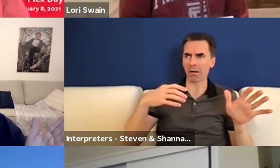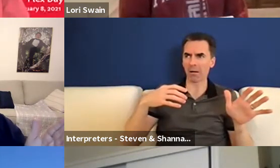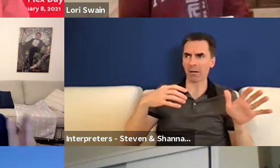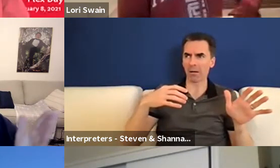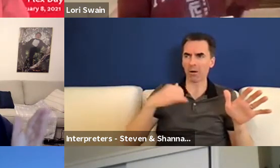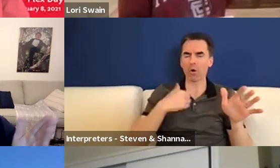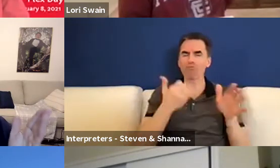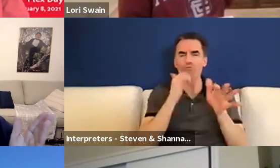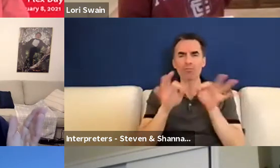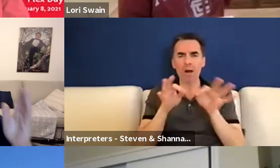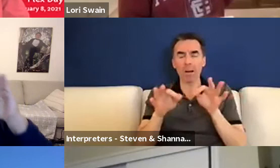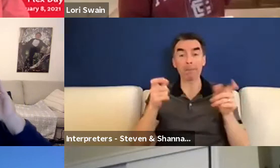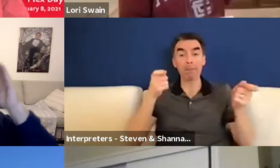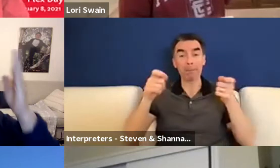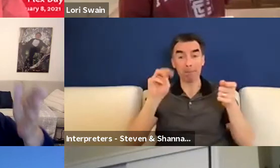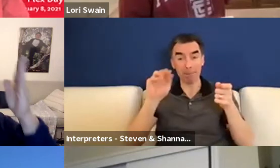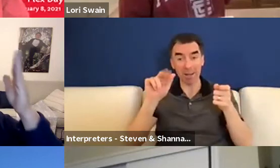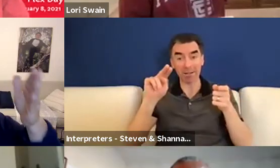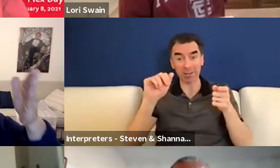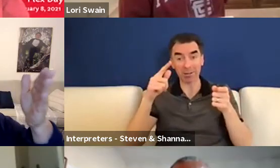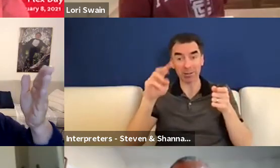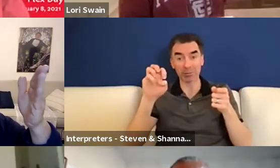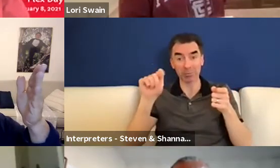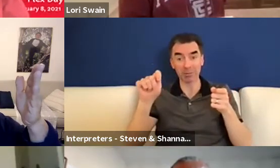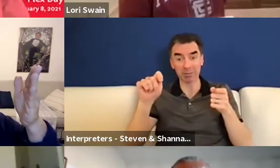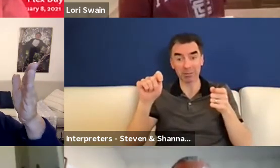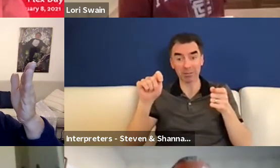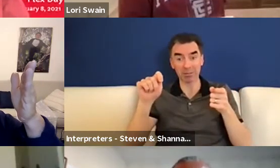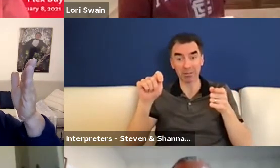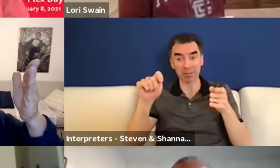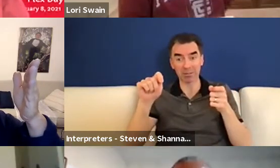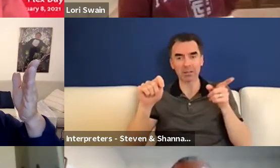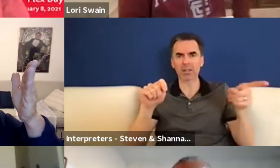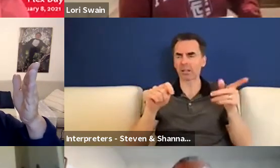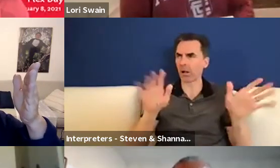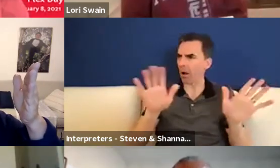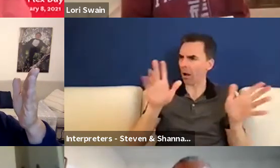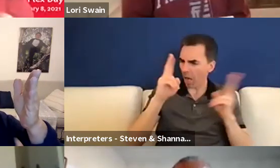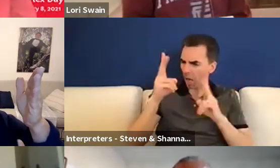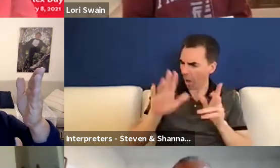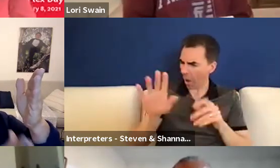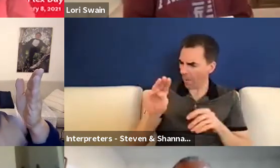department or the management program in their mind, they want to major in management. And then you start breaking down Well, they can